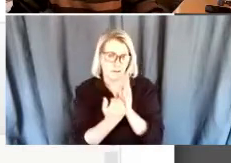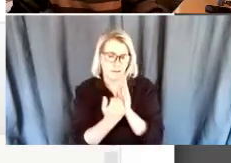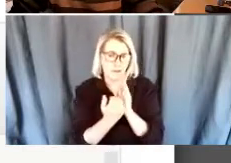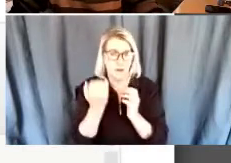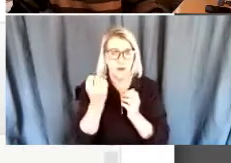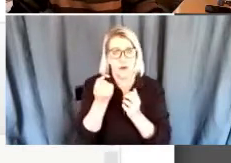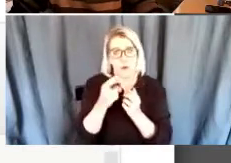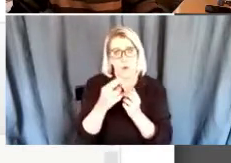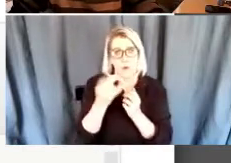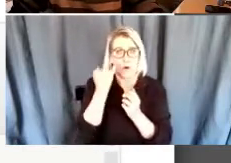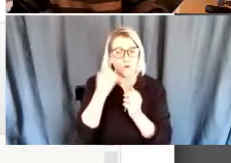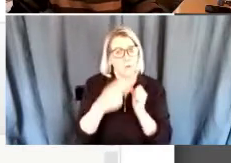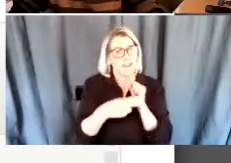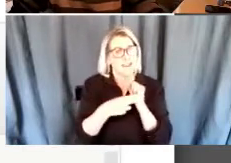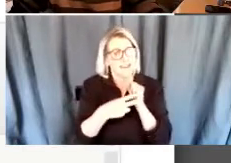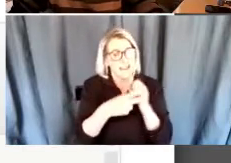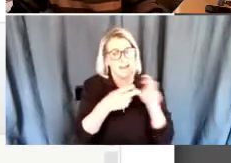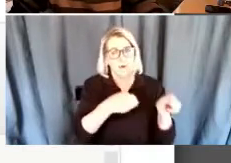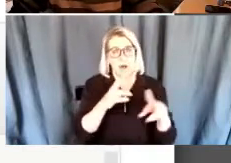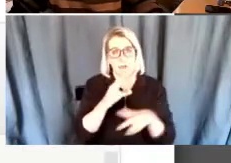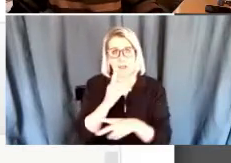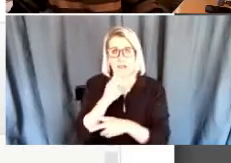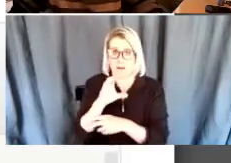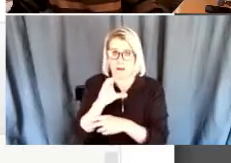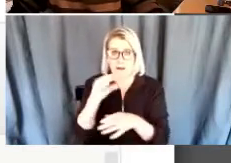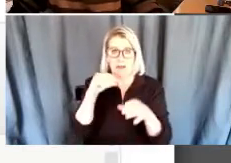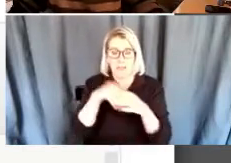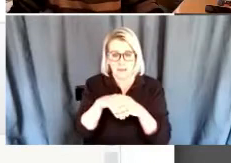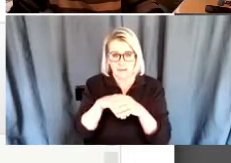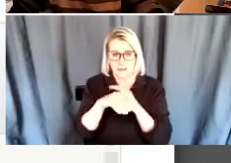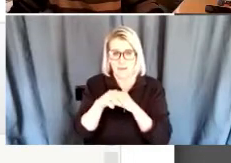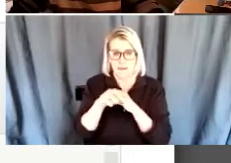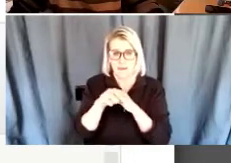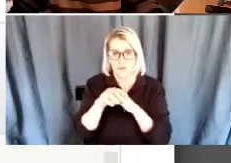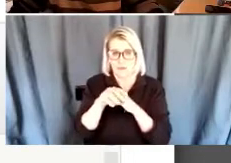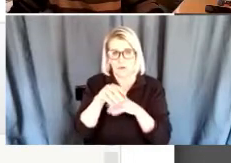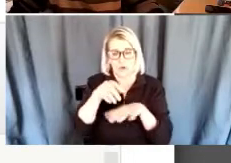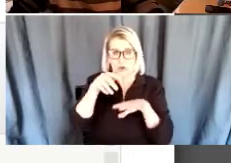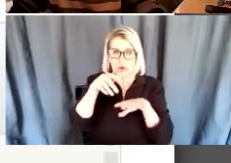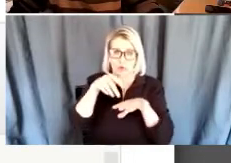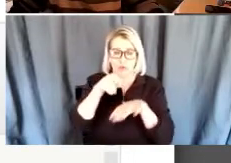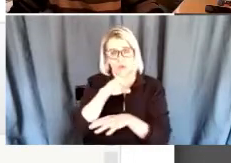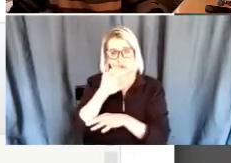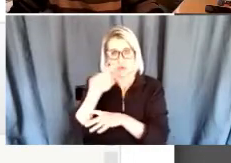upload or save your document with the root of your SIG or division folder you will stay